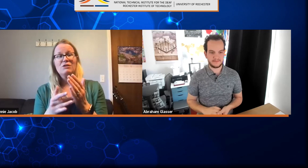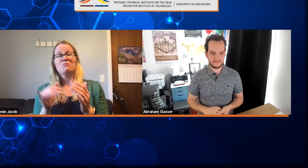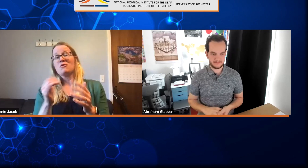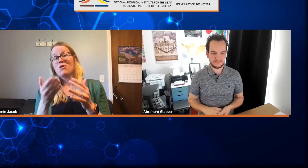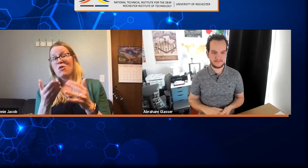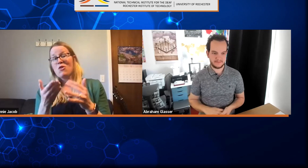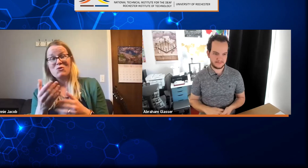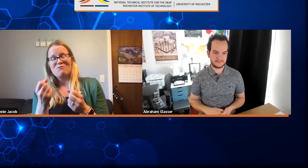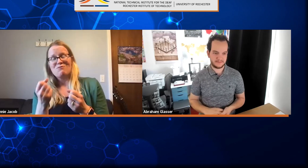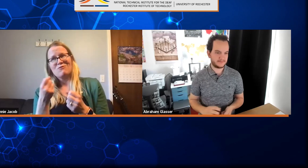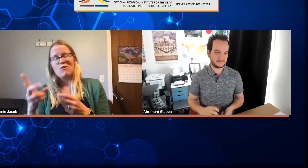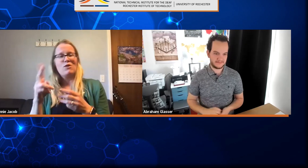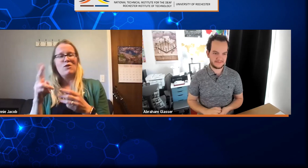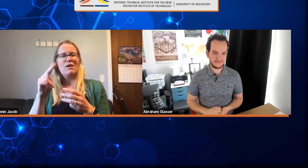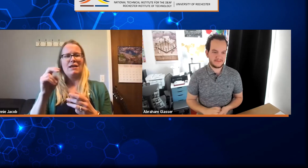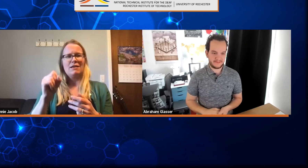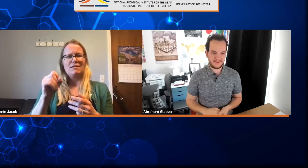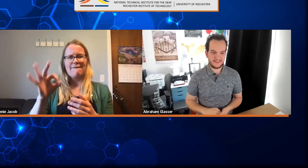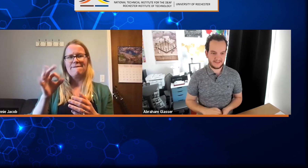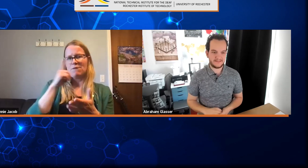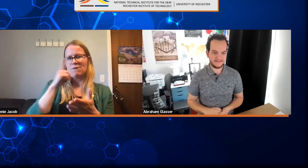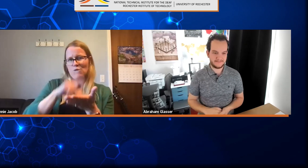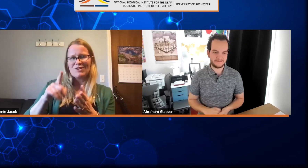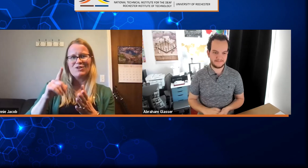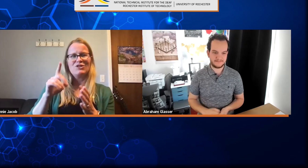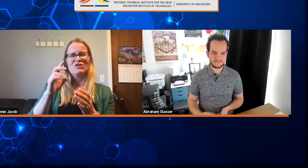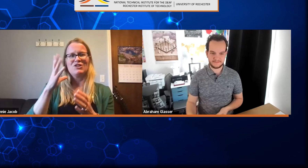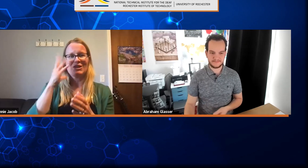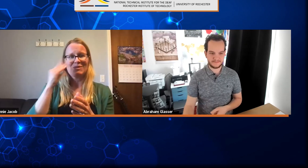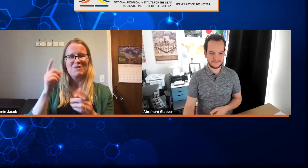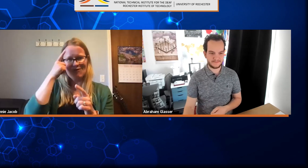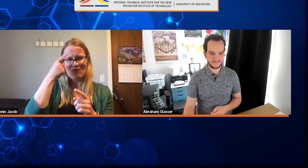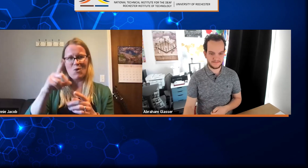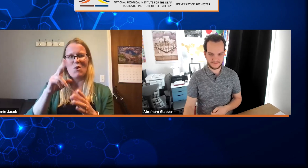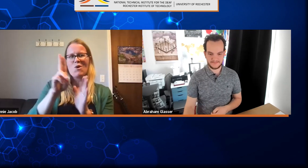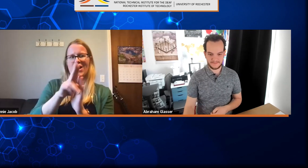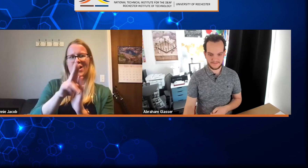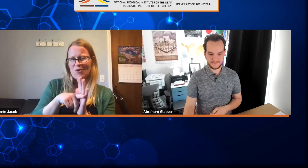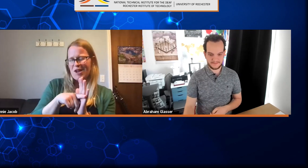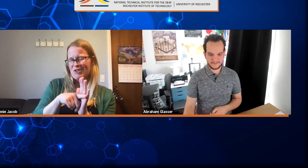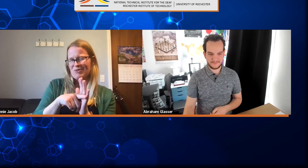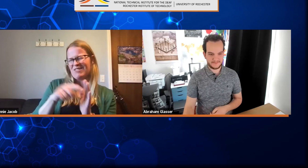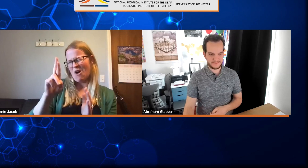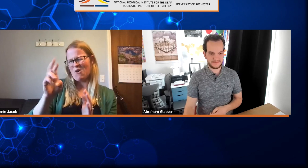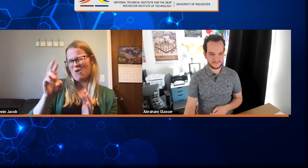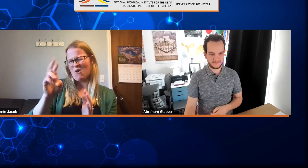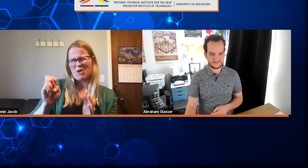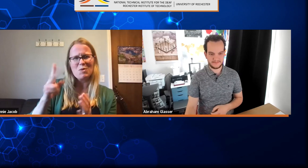and through several different NSF Research Experiences for Undergraduate programs, REUs,